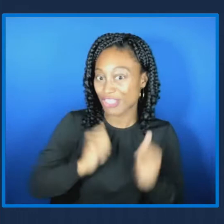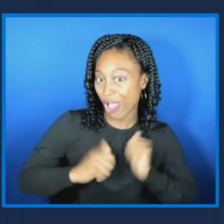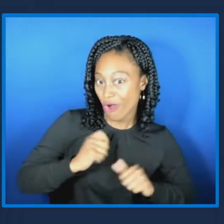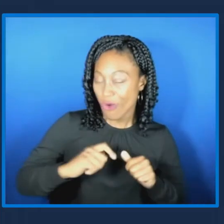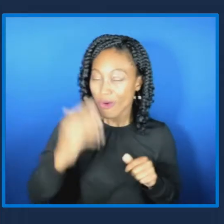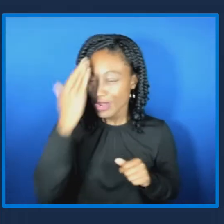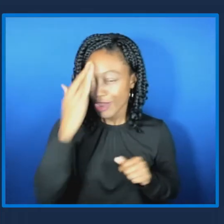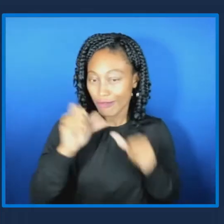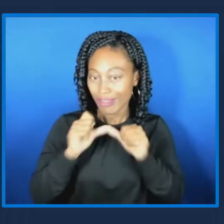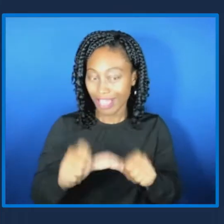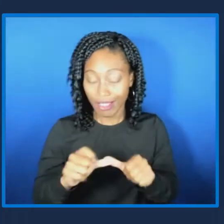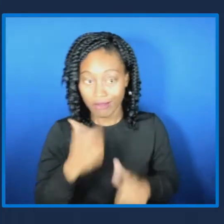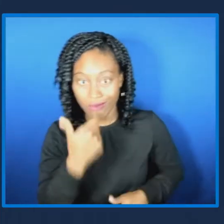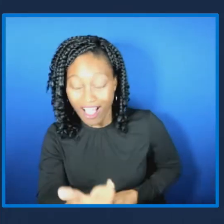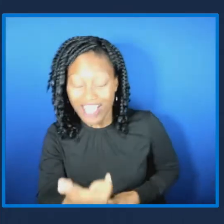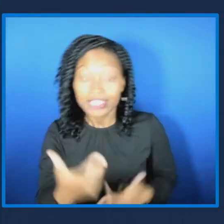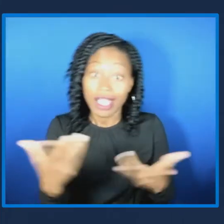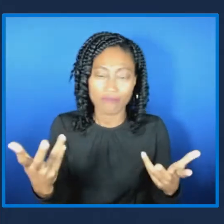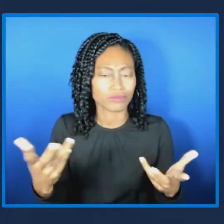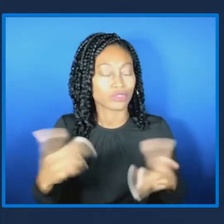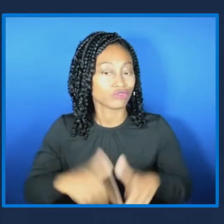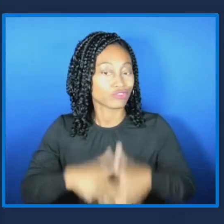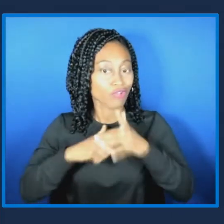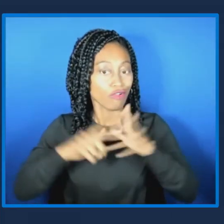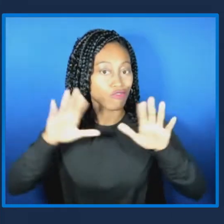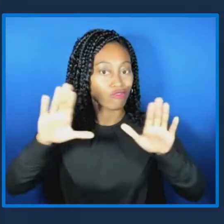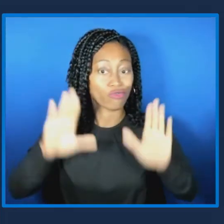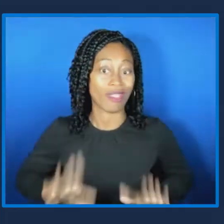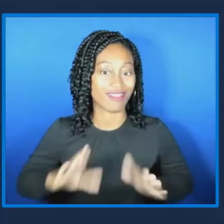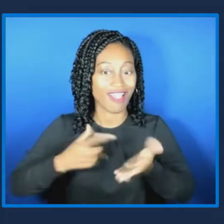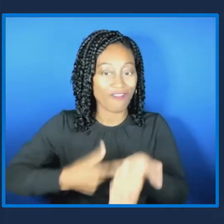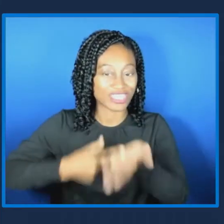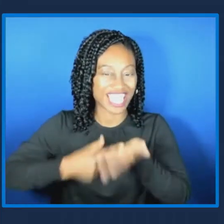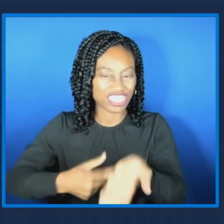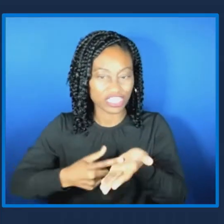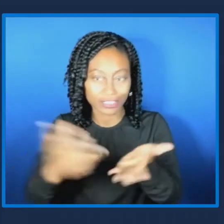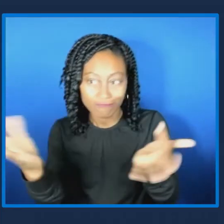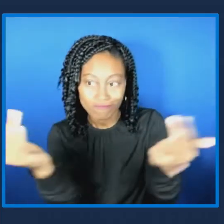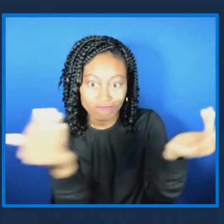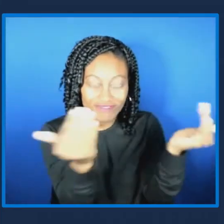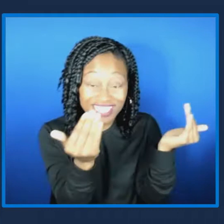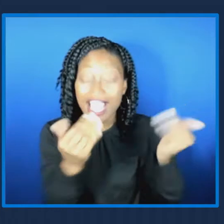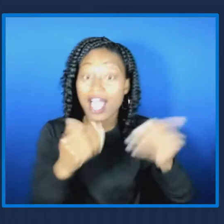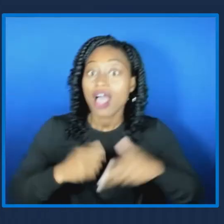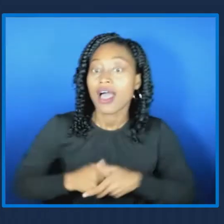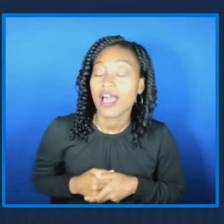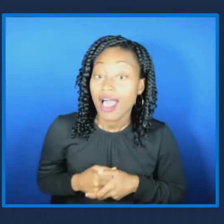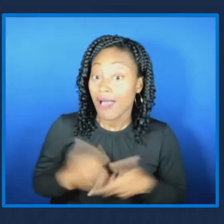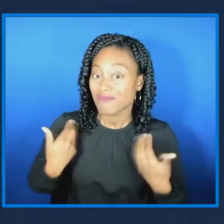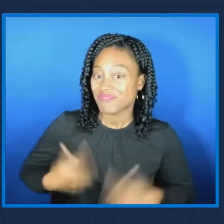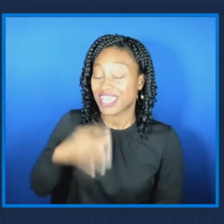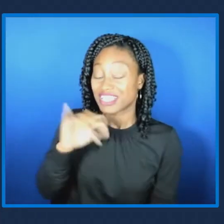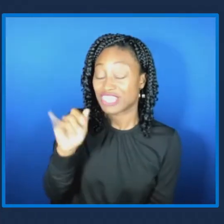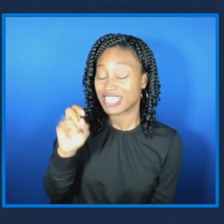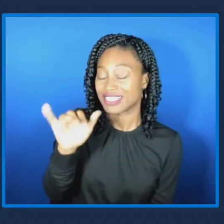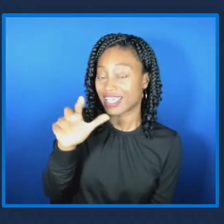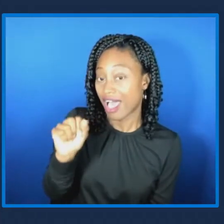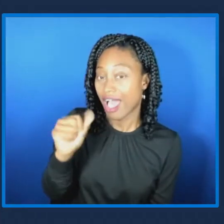and we're gonna have a great conversation while you do that. I'm Jessica Rafuse, and in Microsoft I'm responsible for our strategic partnerships